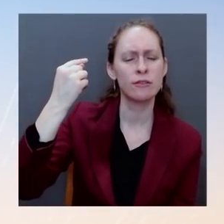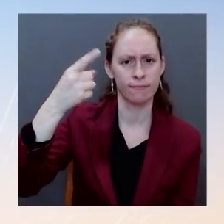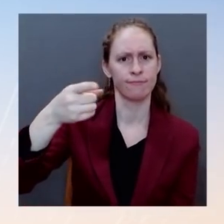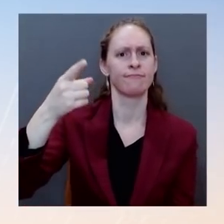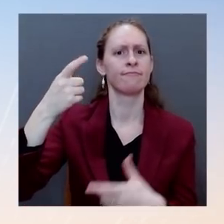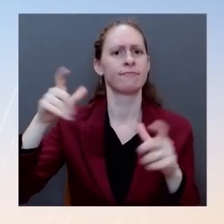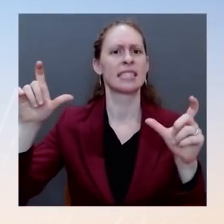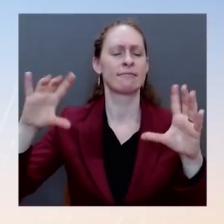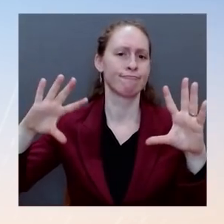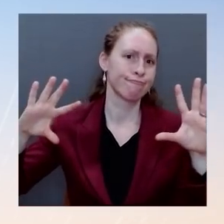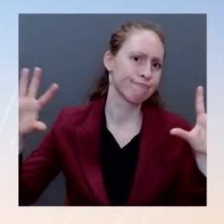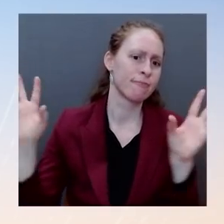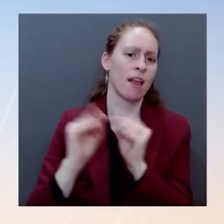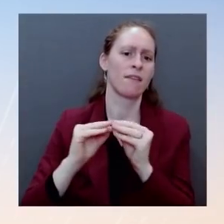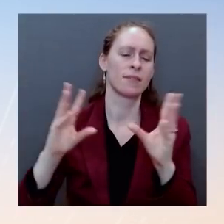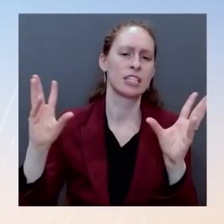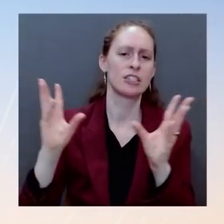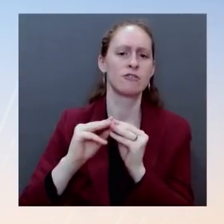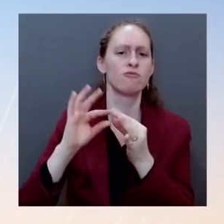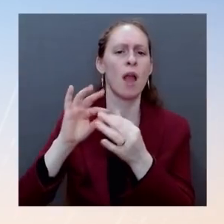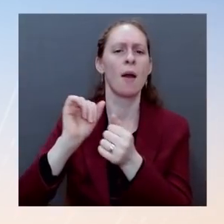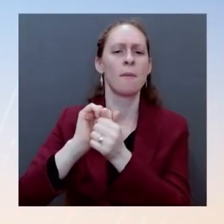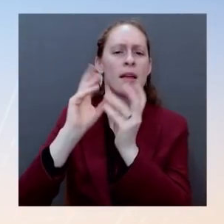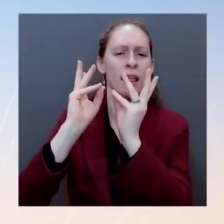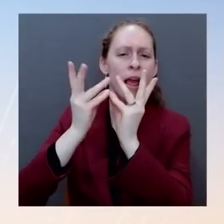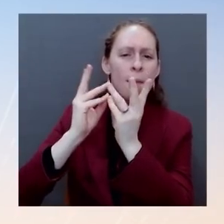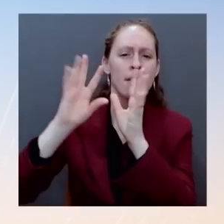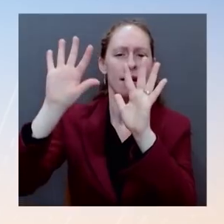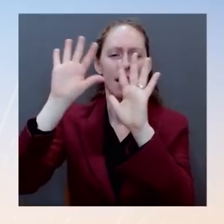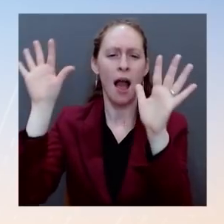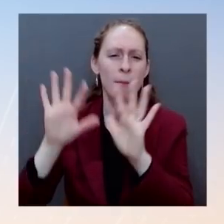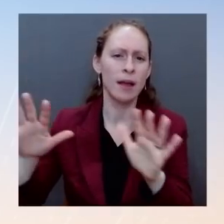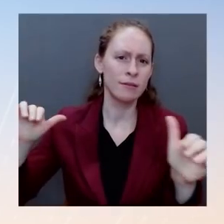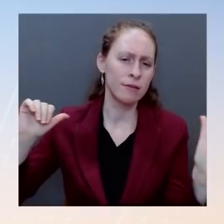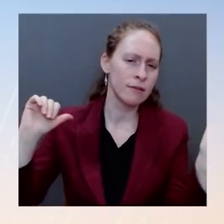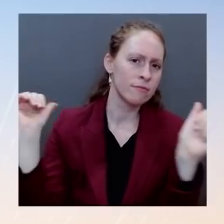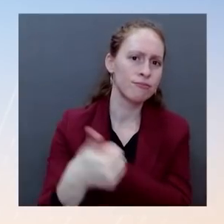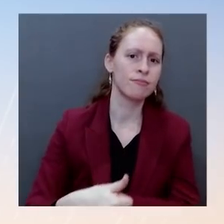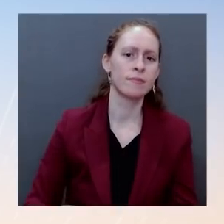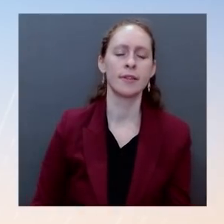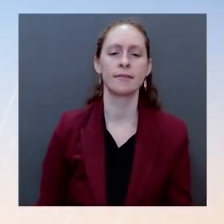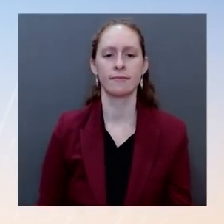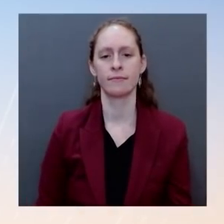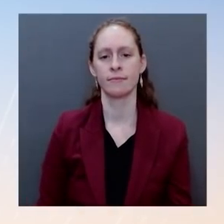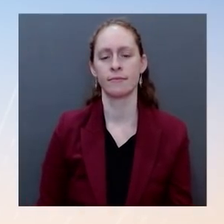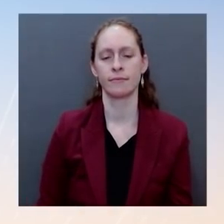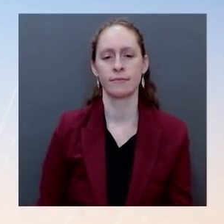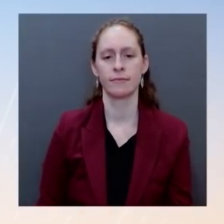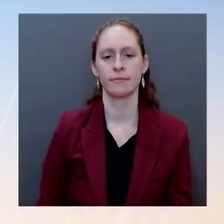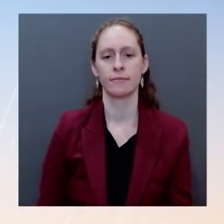His grandmother lost her house to Hurricane Katrina. He blames climate change. He wants action now.